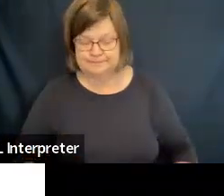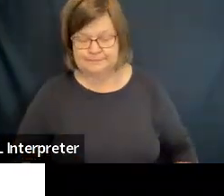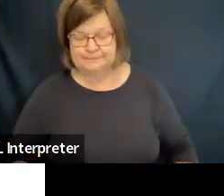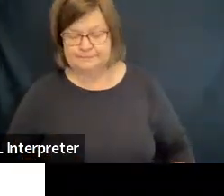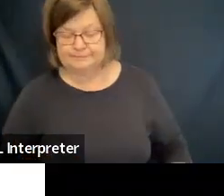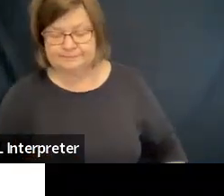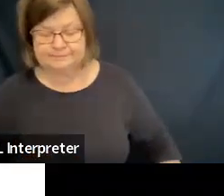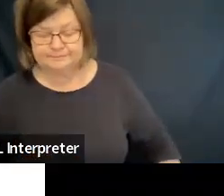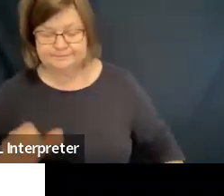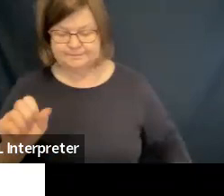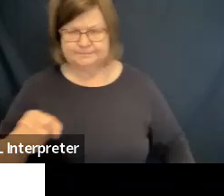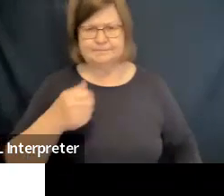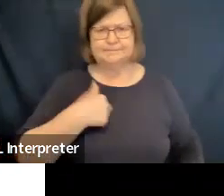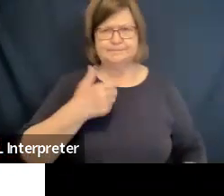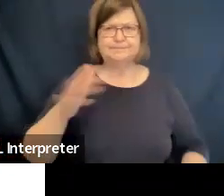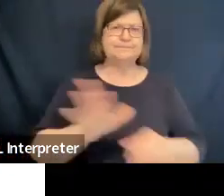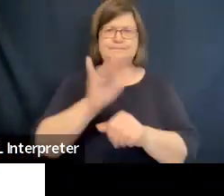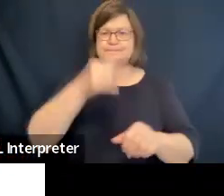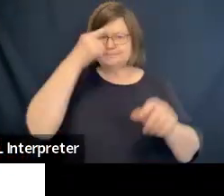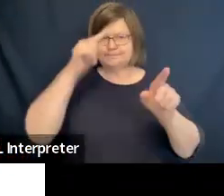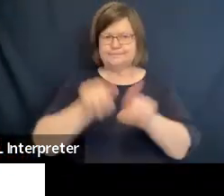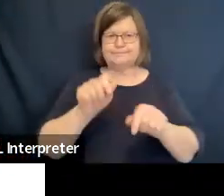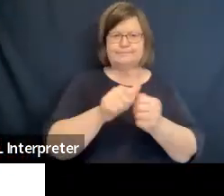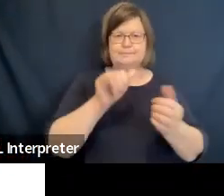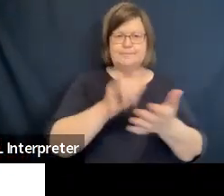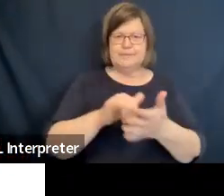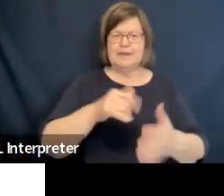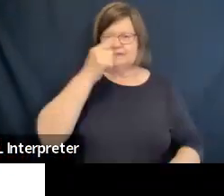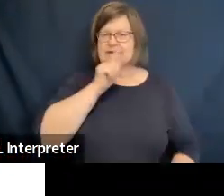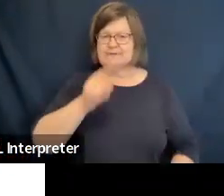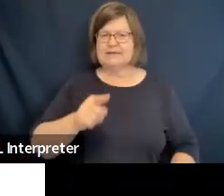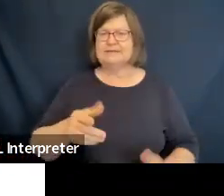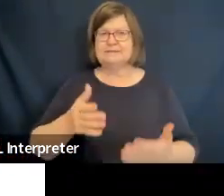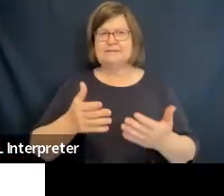Yeah, I completely agree with that. I definitely agree with pre Brailling